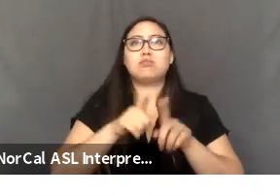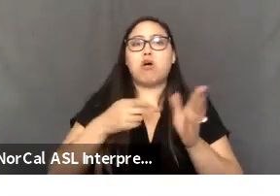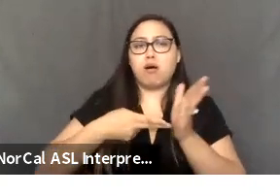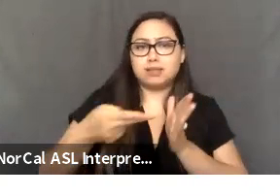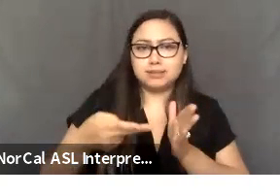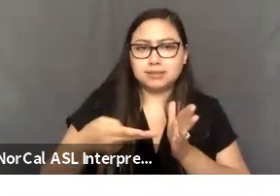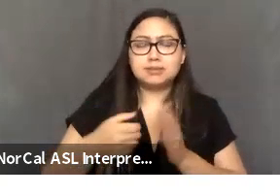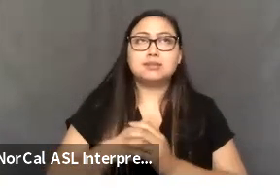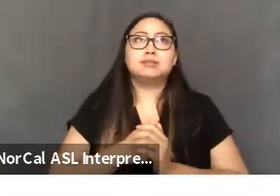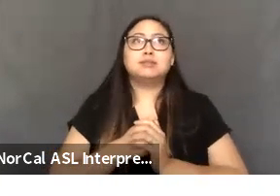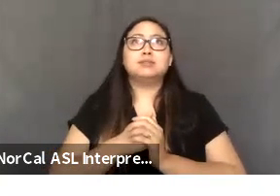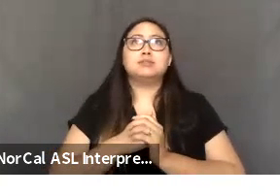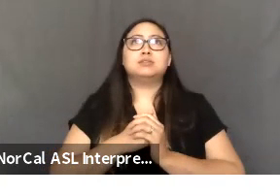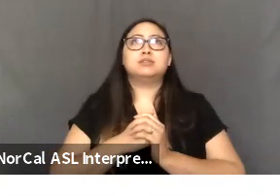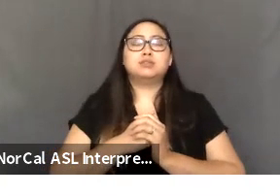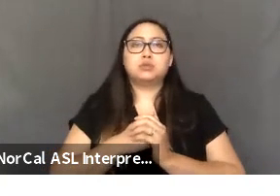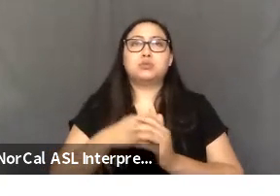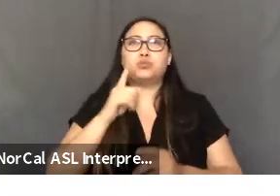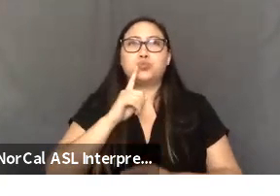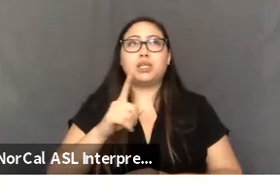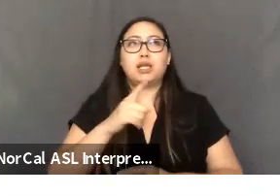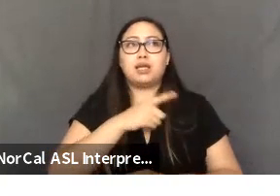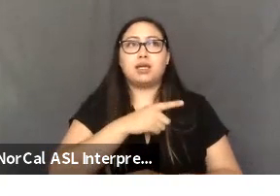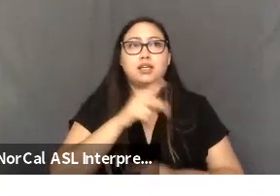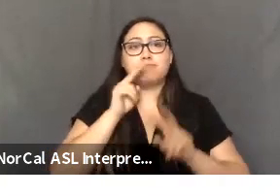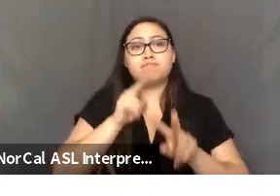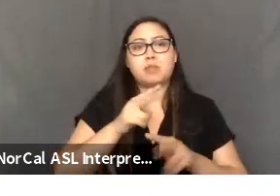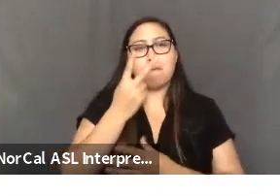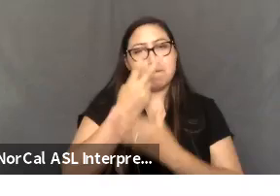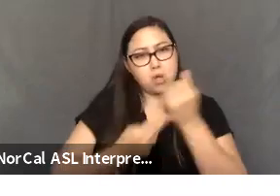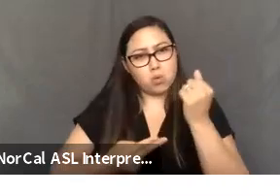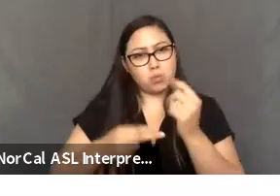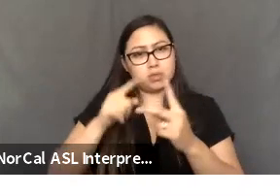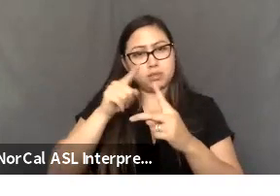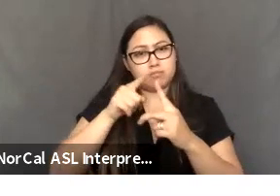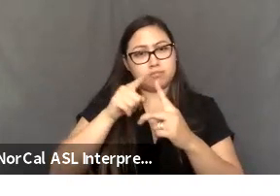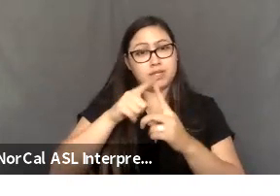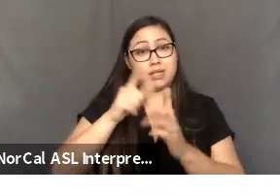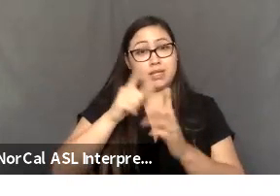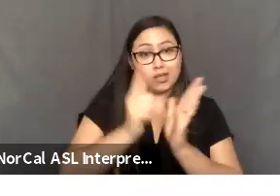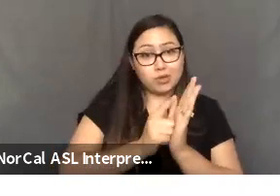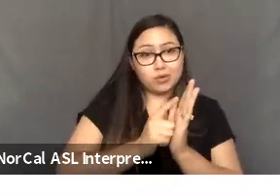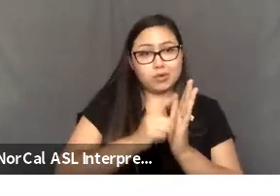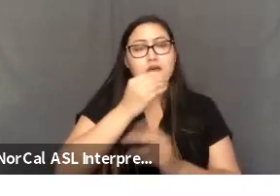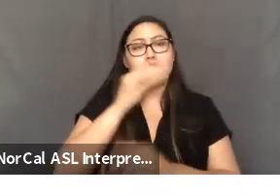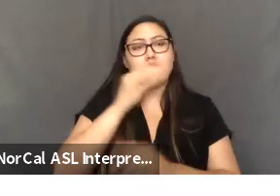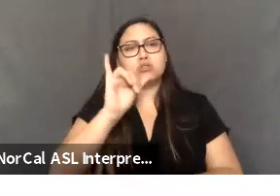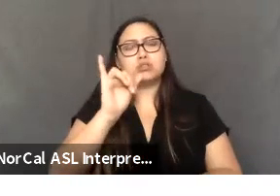really covering both the legal obligations as well as promoting this idea of equal access